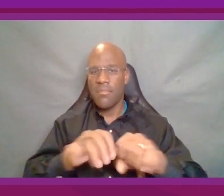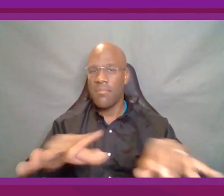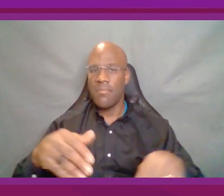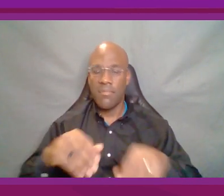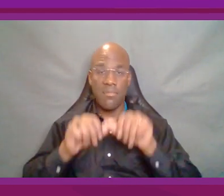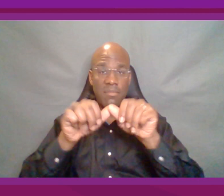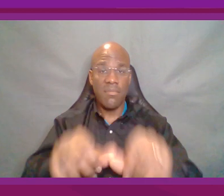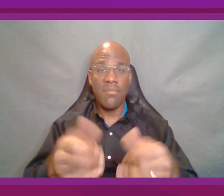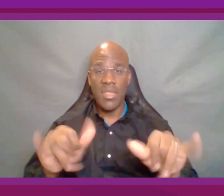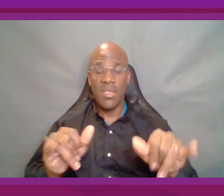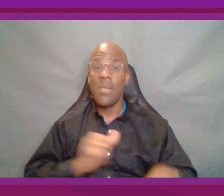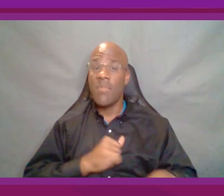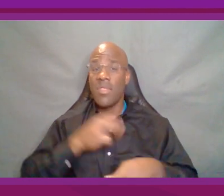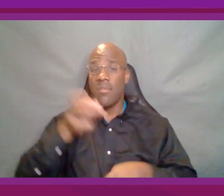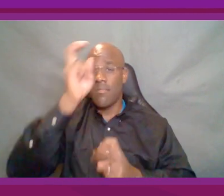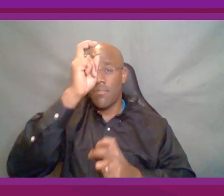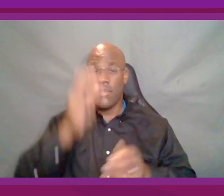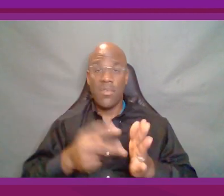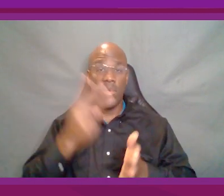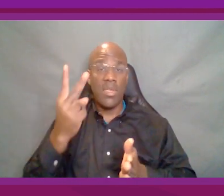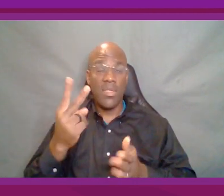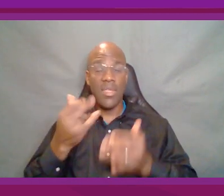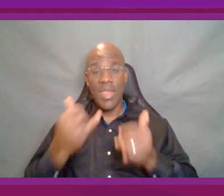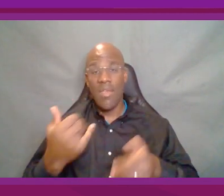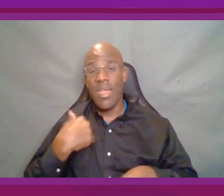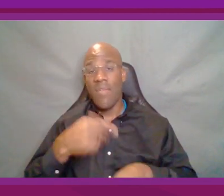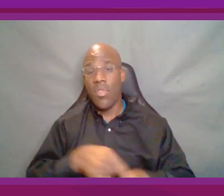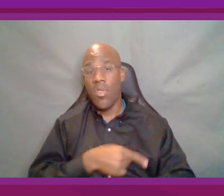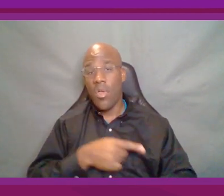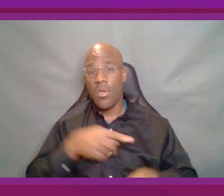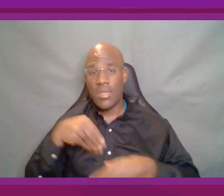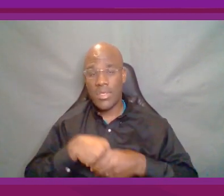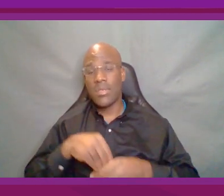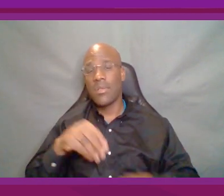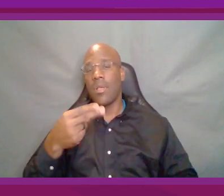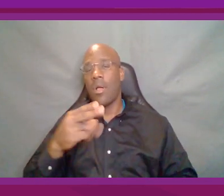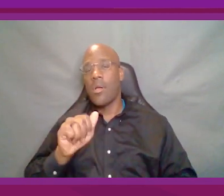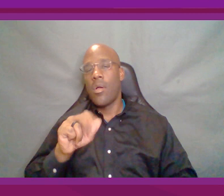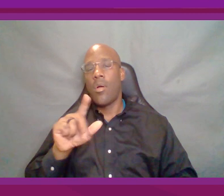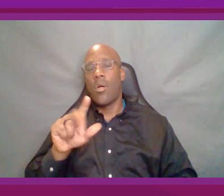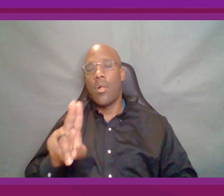um acquire COVID - myself twice - who now are dealing with long-haul covid where I'm having